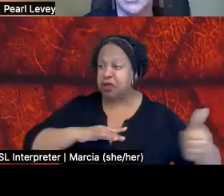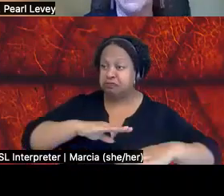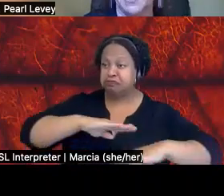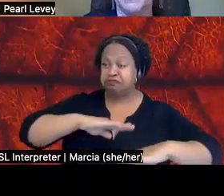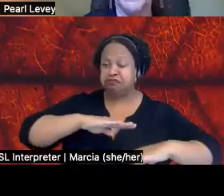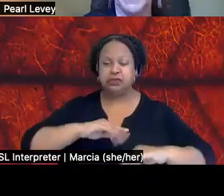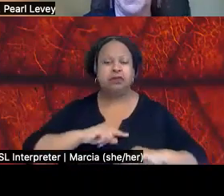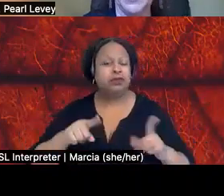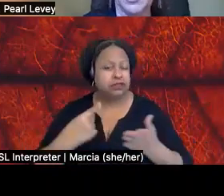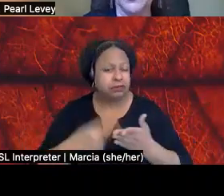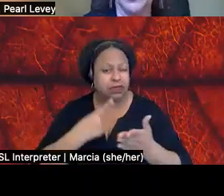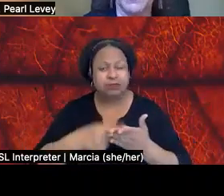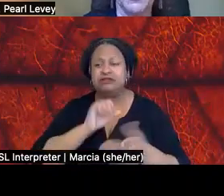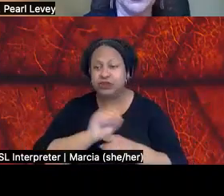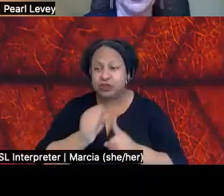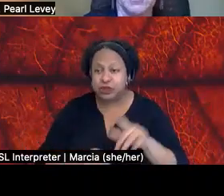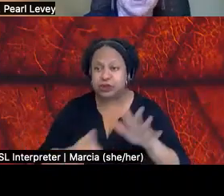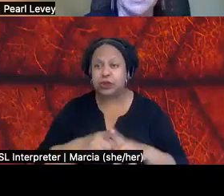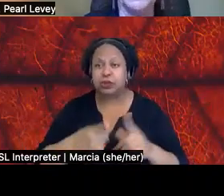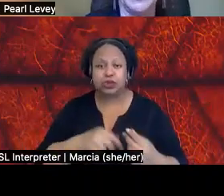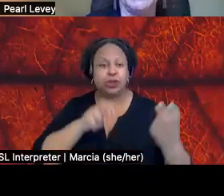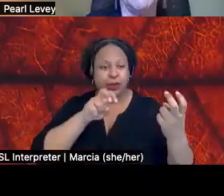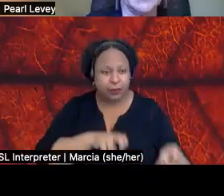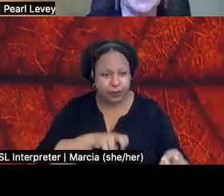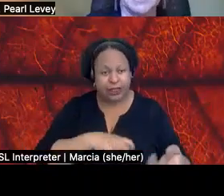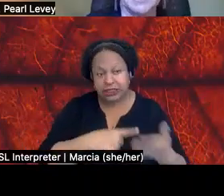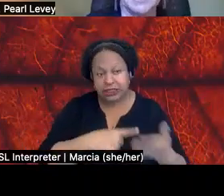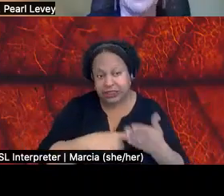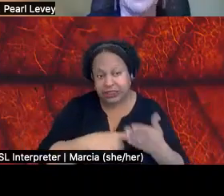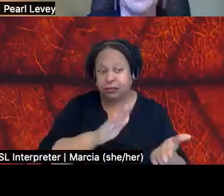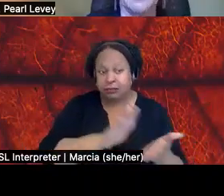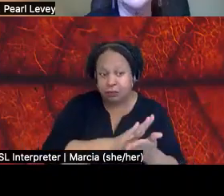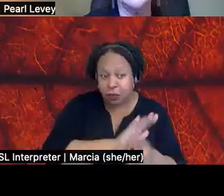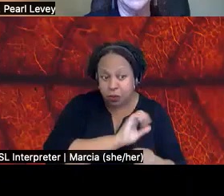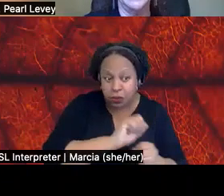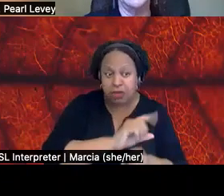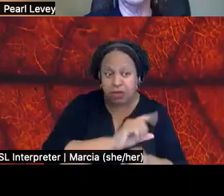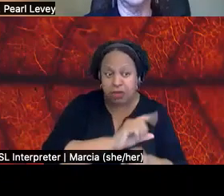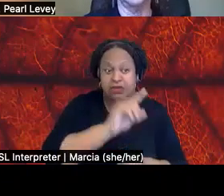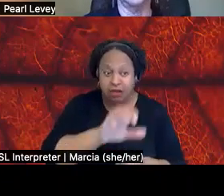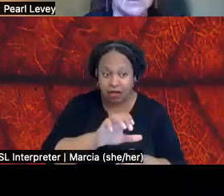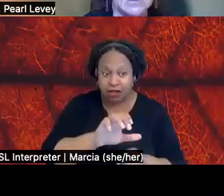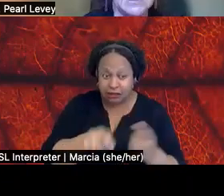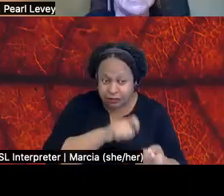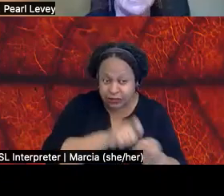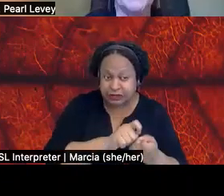get together and we sort of talk about the documentation and how strong it is,